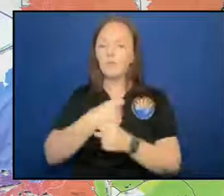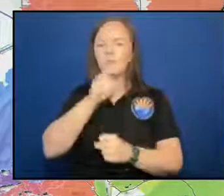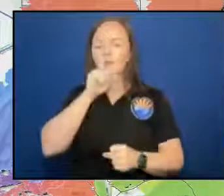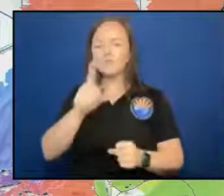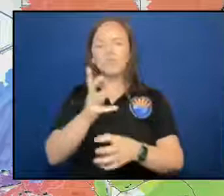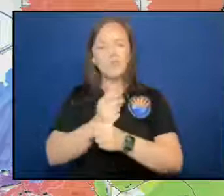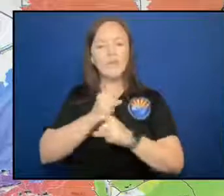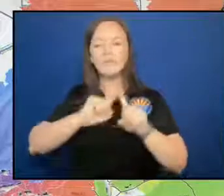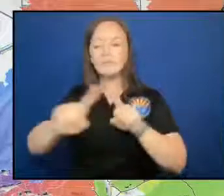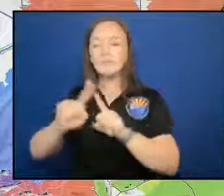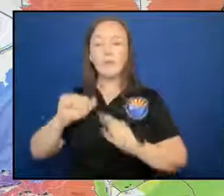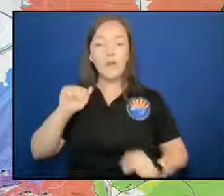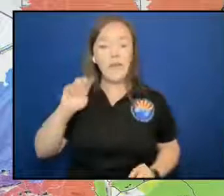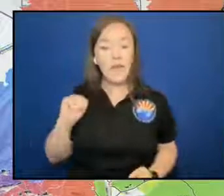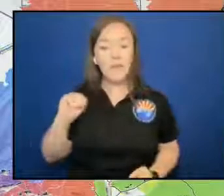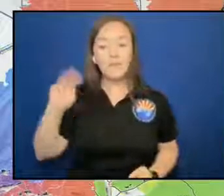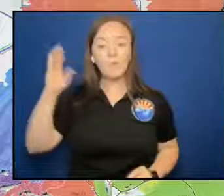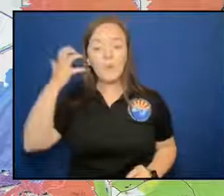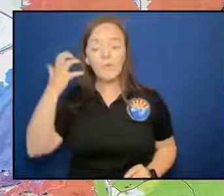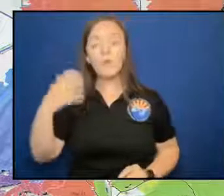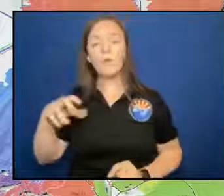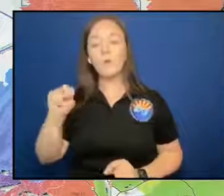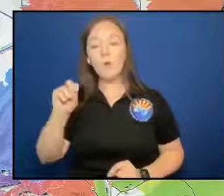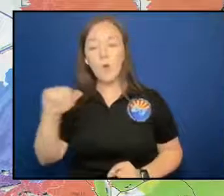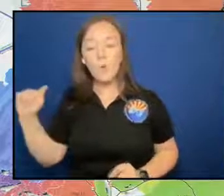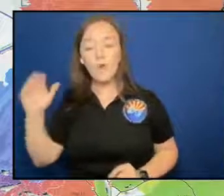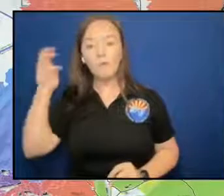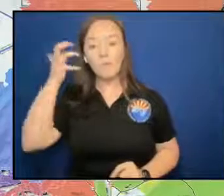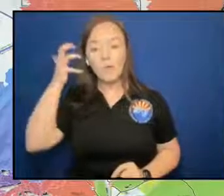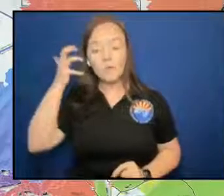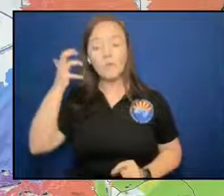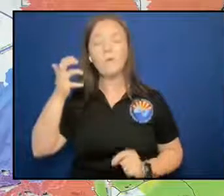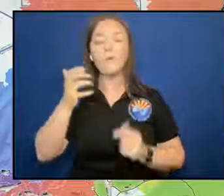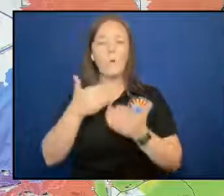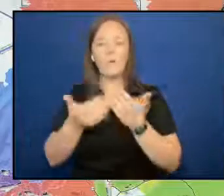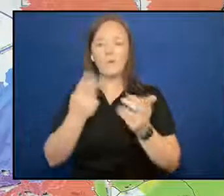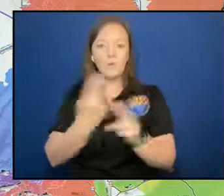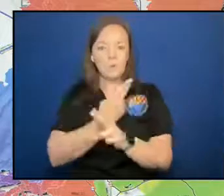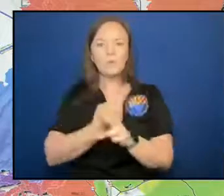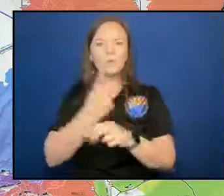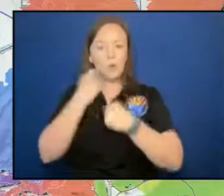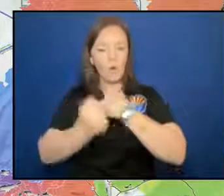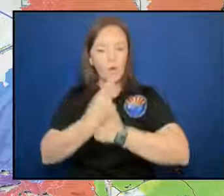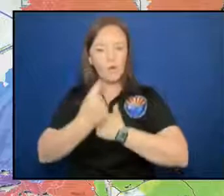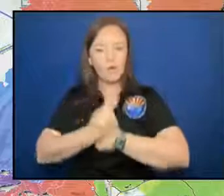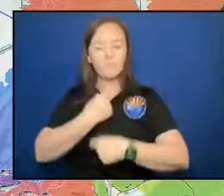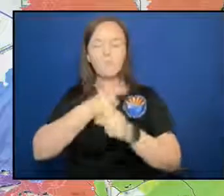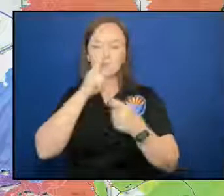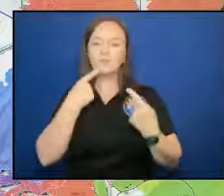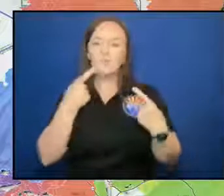AND I CAN TELL YOU AT OUR LOCAL WEBSITE AND THE SAN